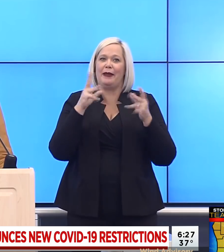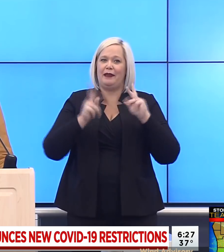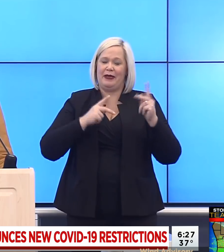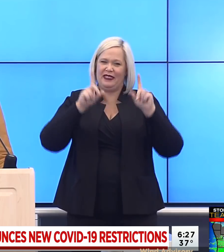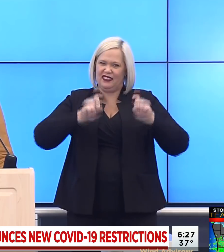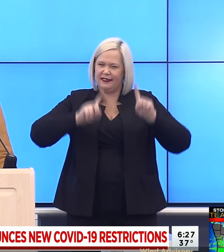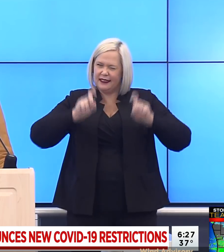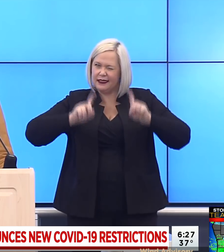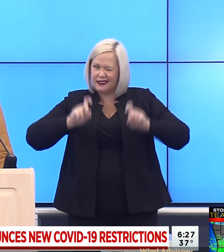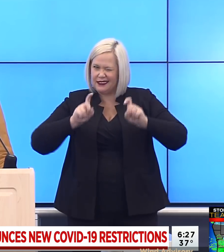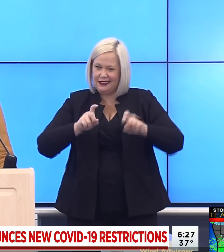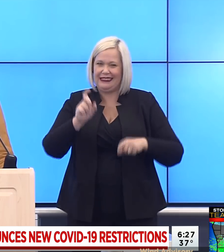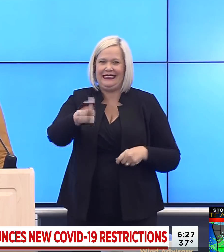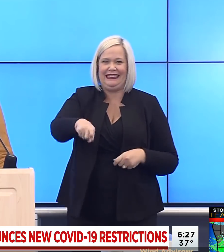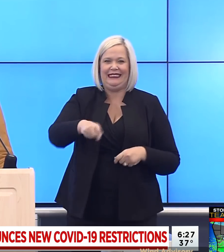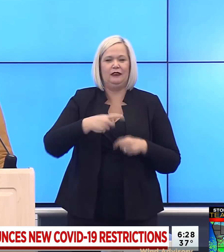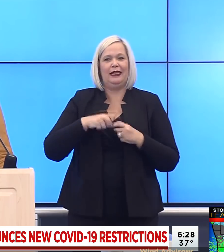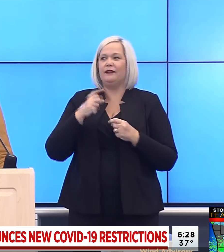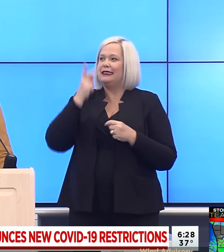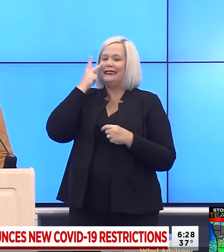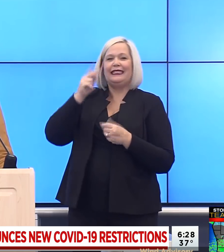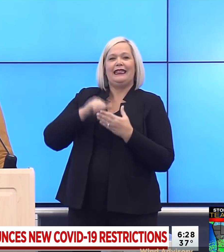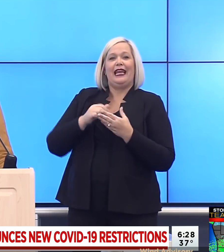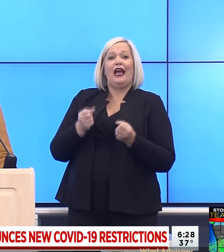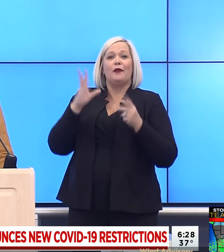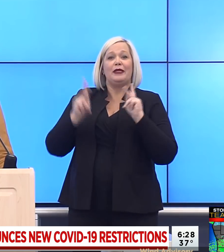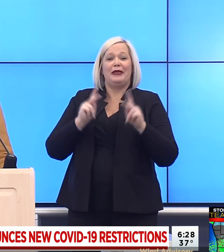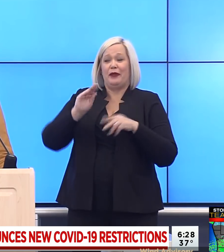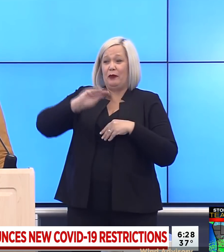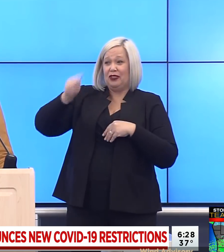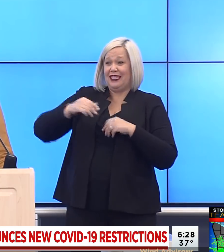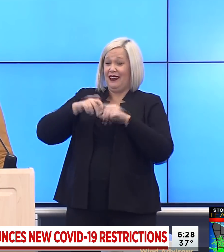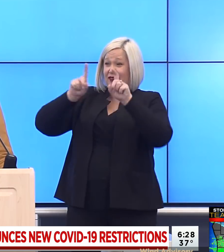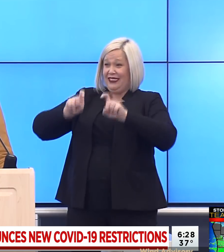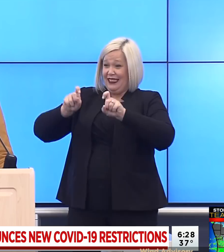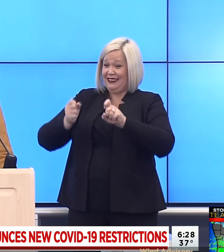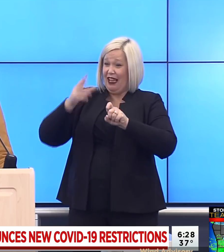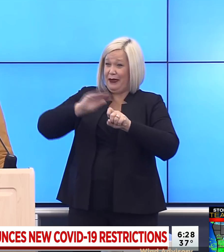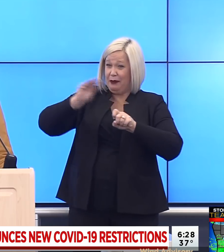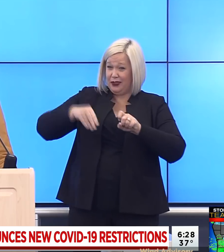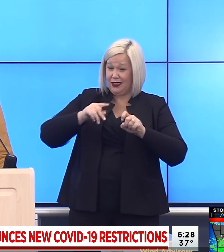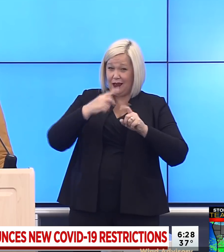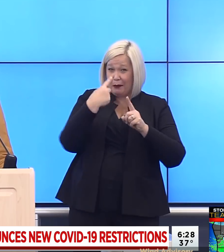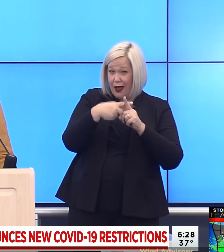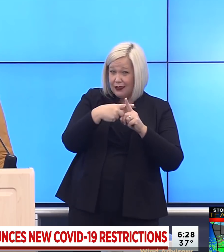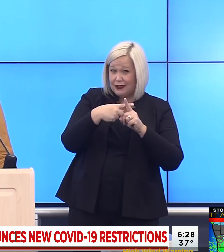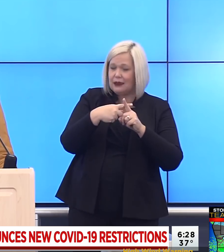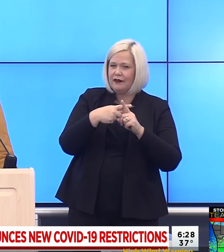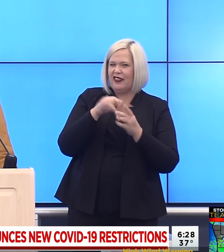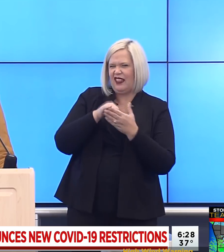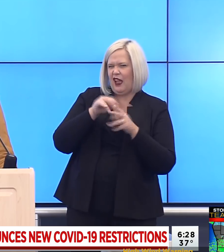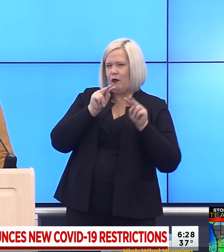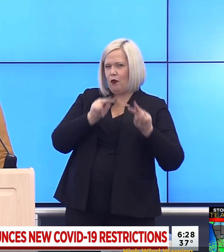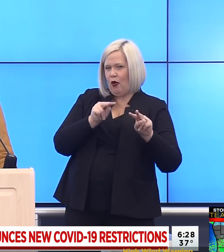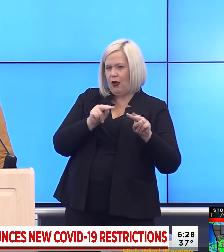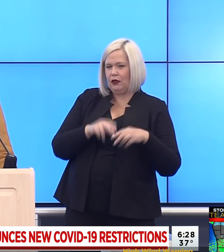BE WATCHING THE NUMBERS. WE WILL BE ENSURING THAT OUR TESTING STAYS OF THE INCREDIBLE HIGH LEVEL THAT IT HAS BEEN. WE'LL BE WATCHING OR